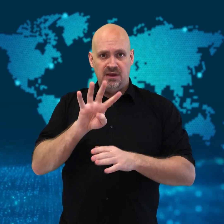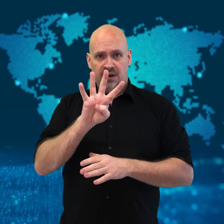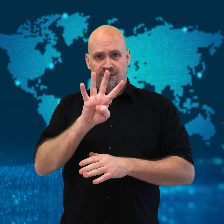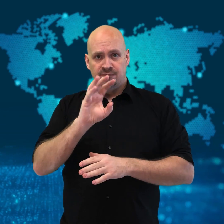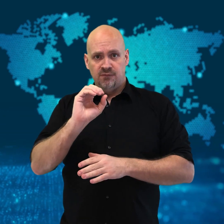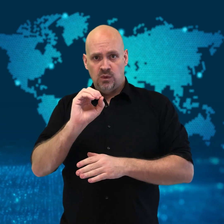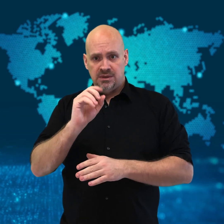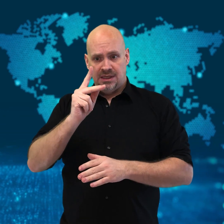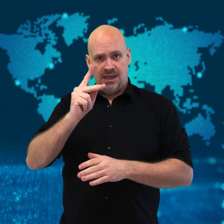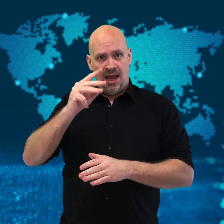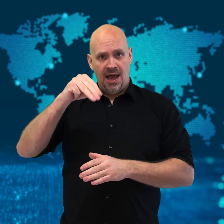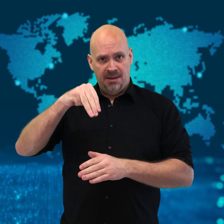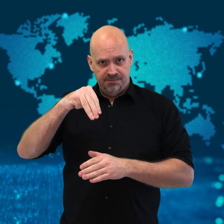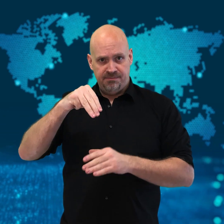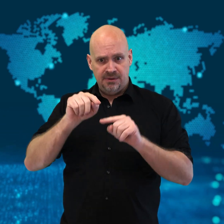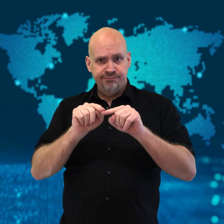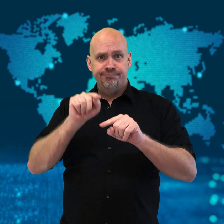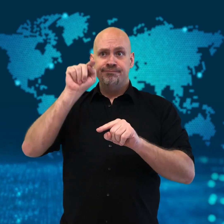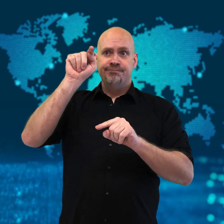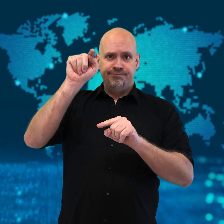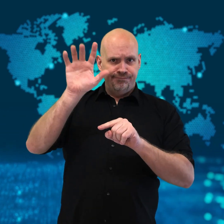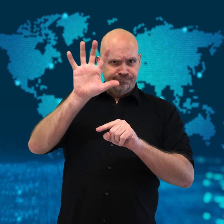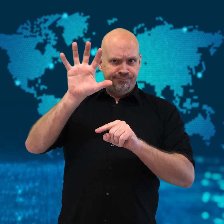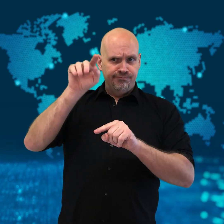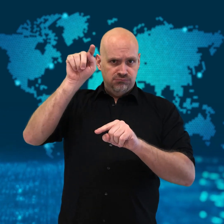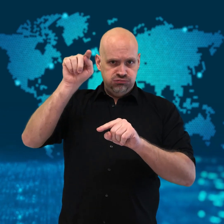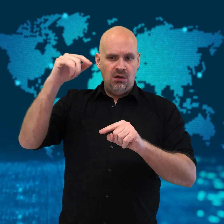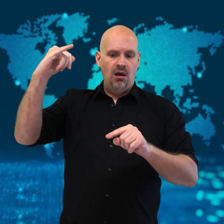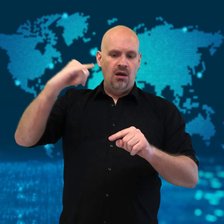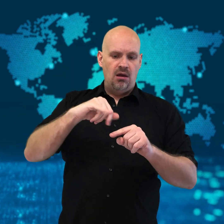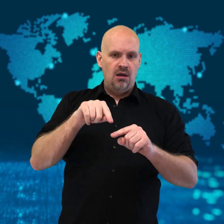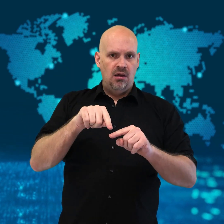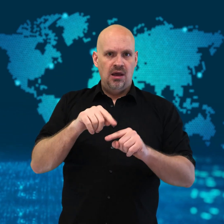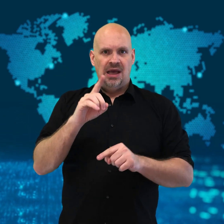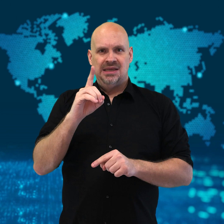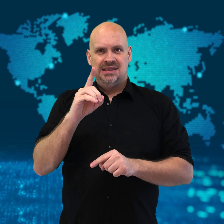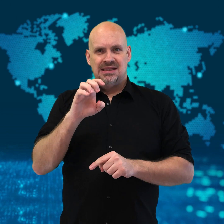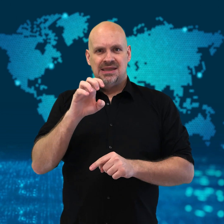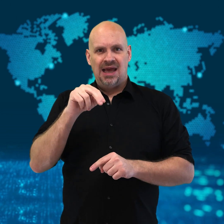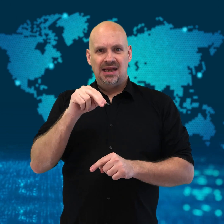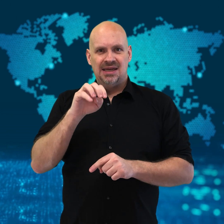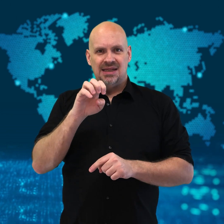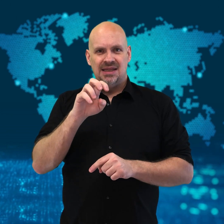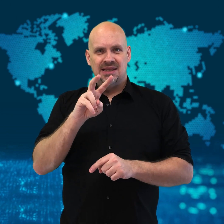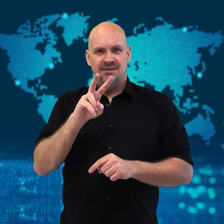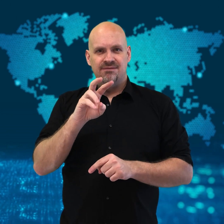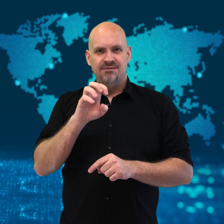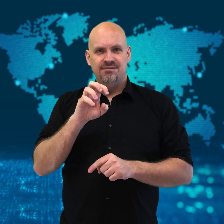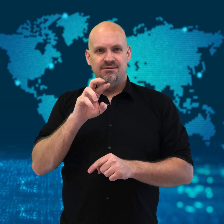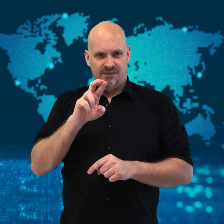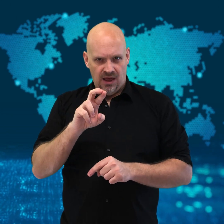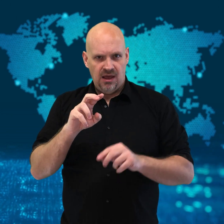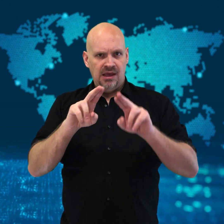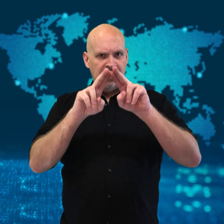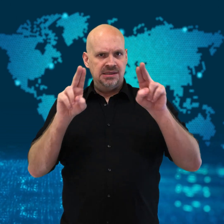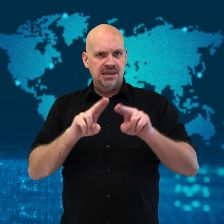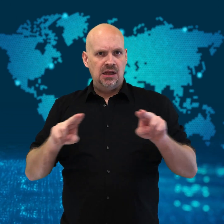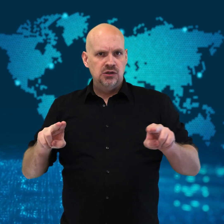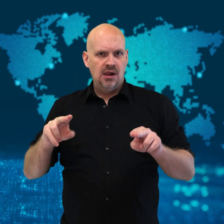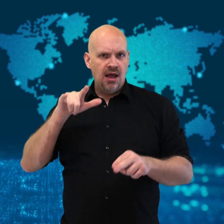This happened only about 40 kilometers north of the airport and